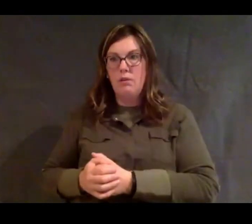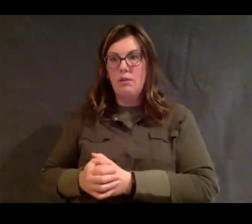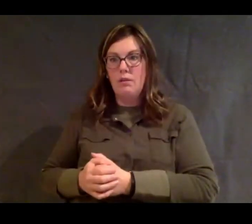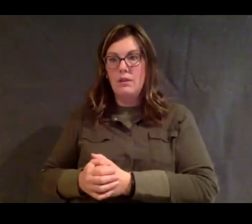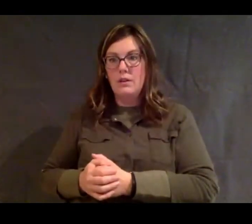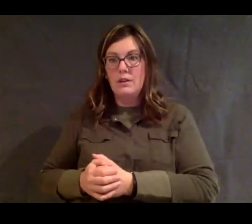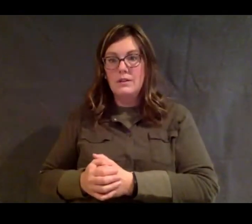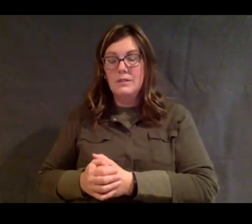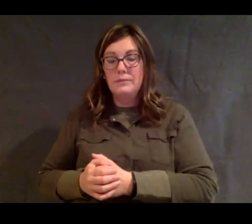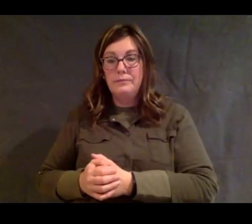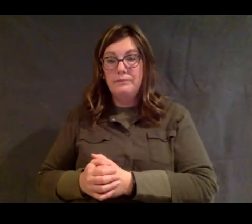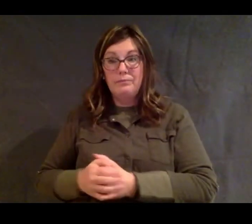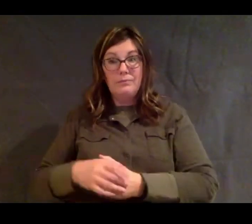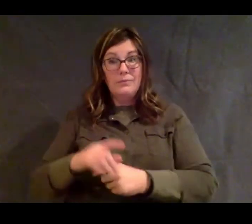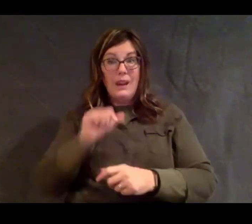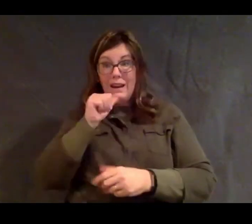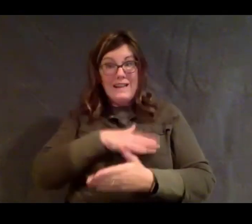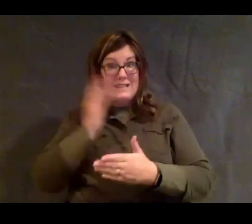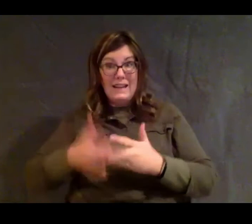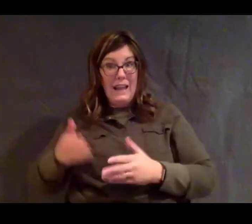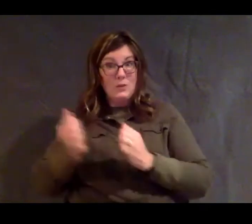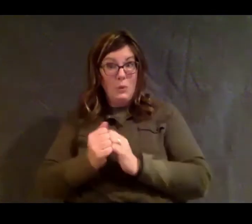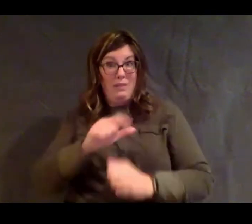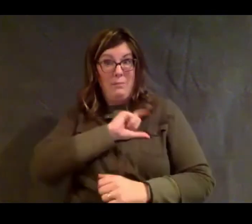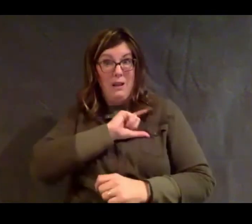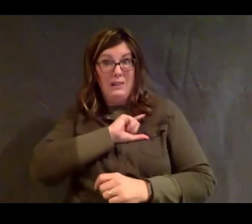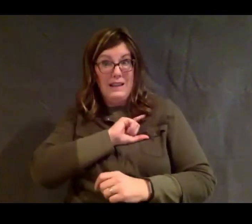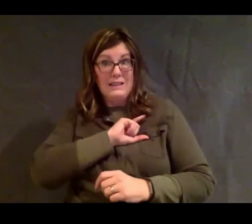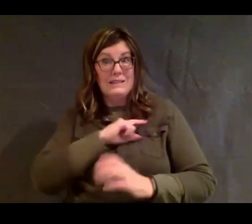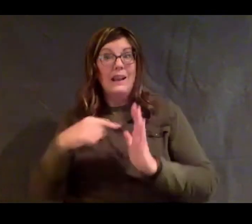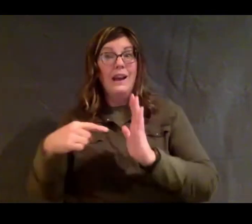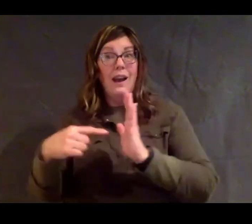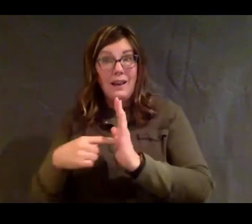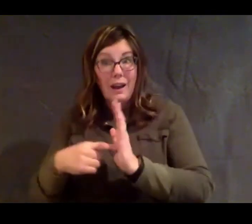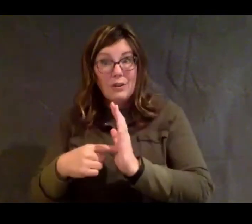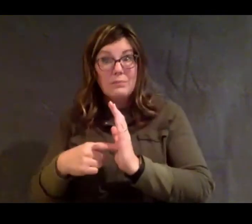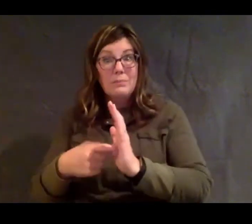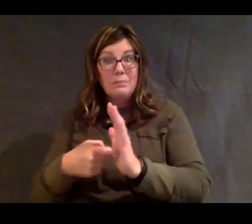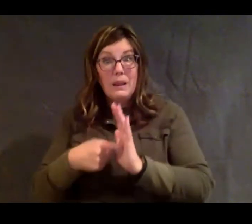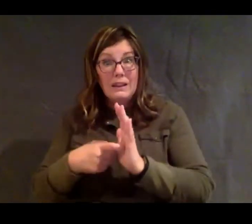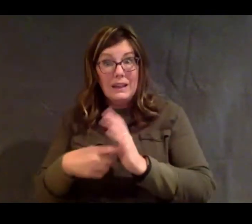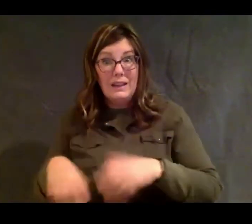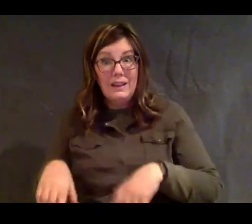accountability right we've got to look at making sure that there is mental health care for everyone